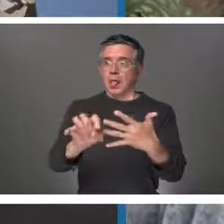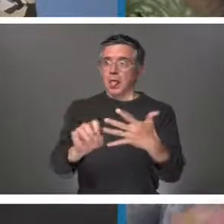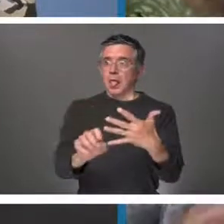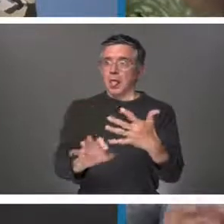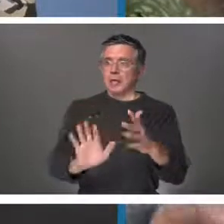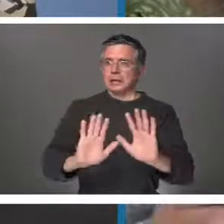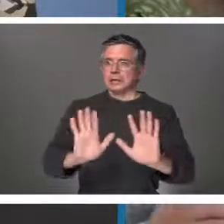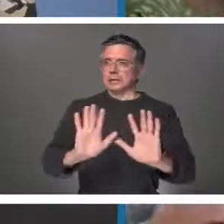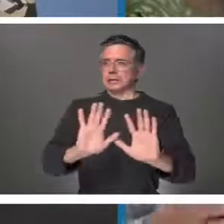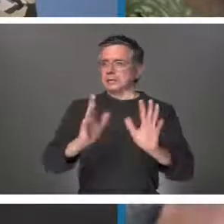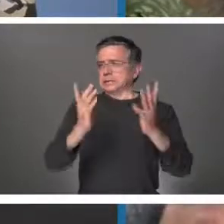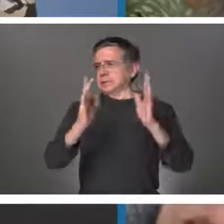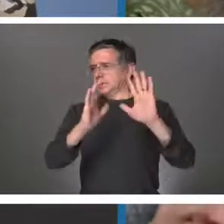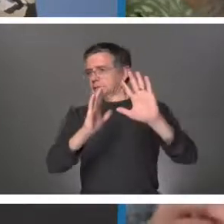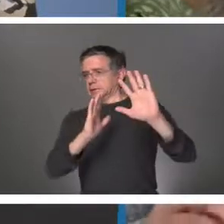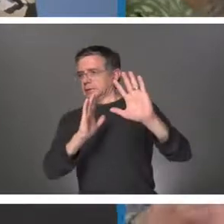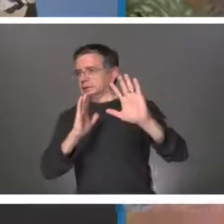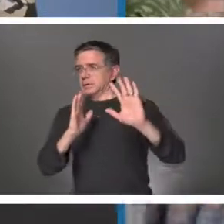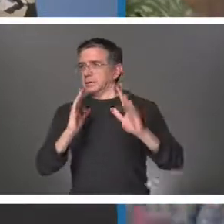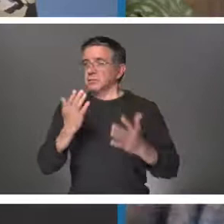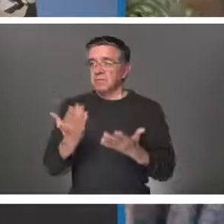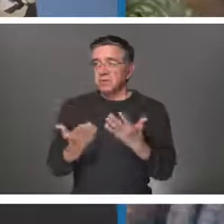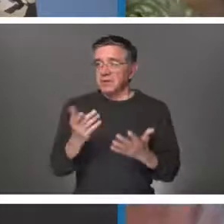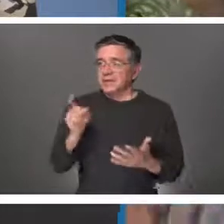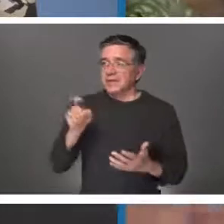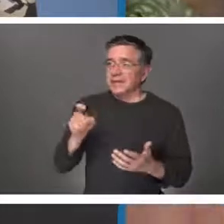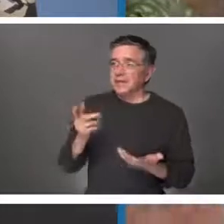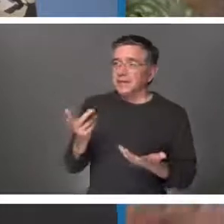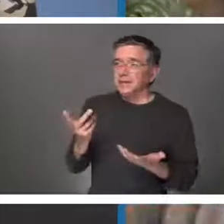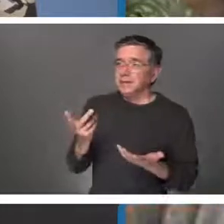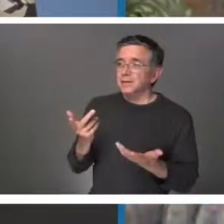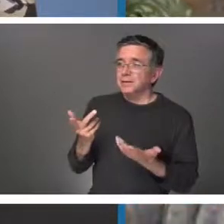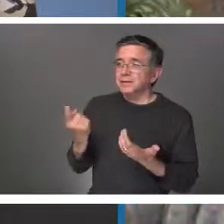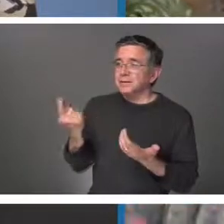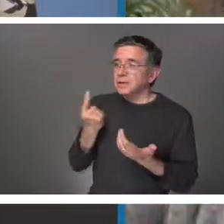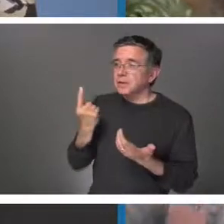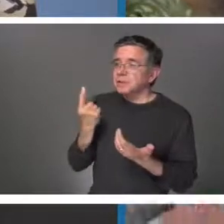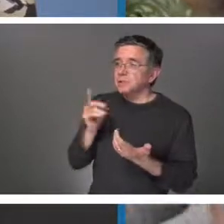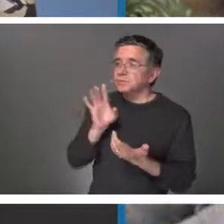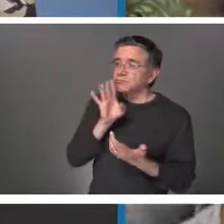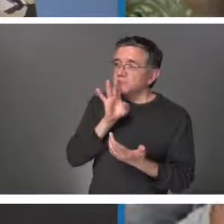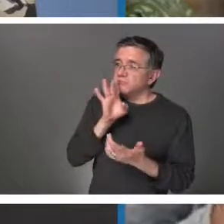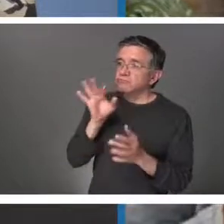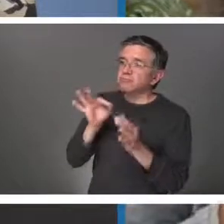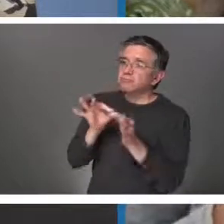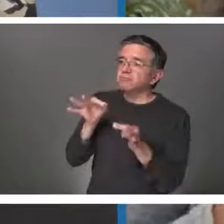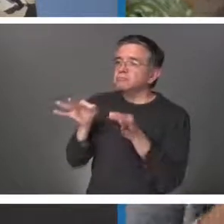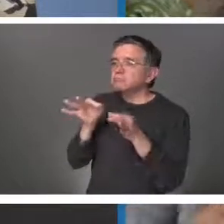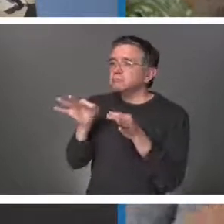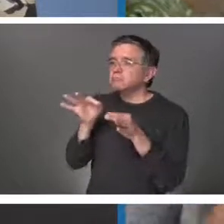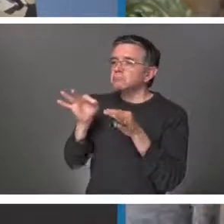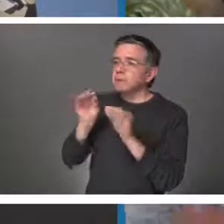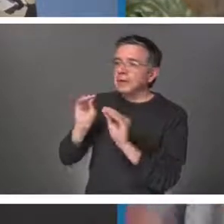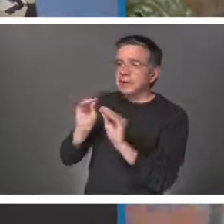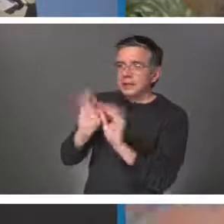they may just be looking for somebody who will speak in a way that they can actually understand and digest. And I think that just, you know,